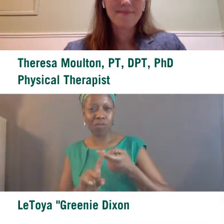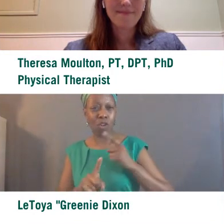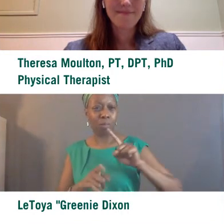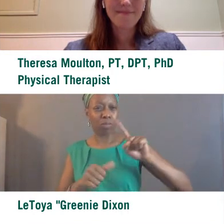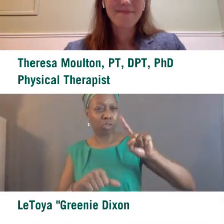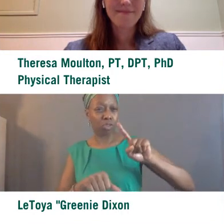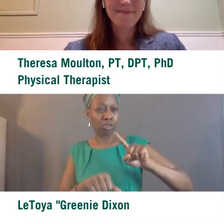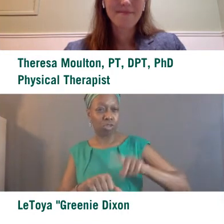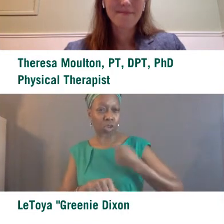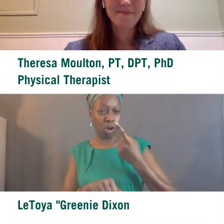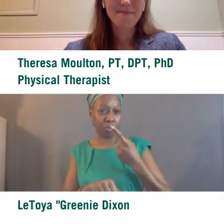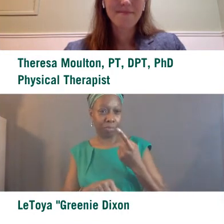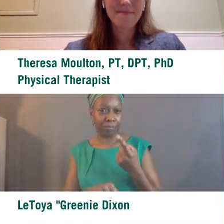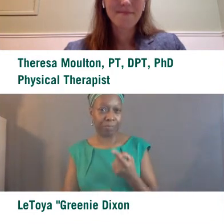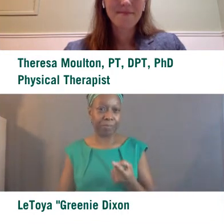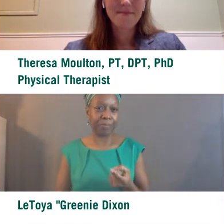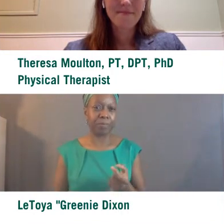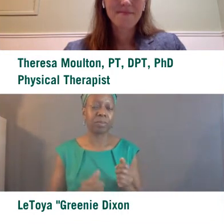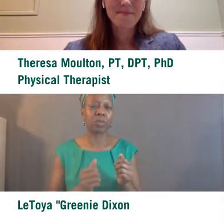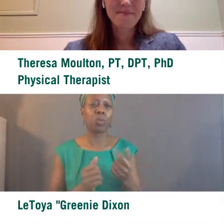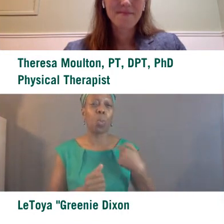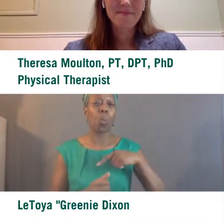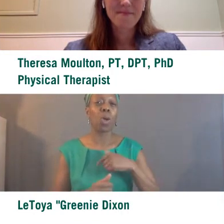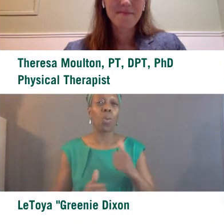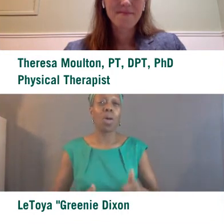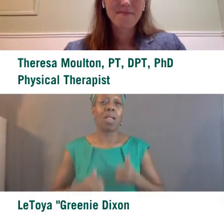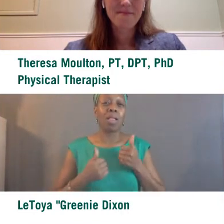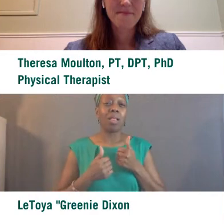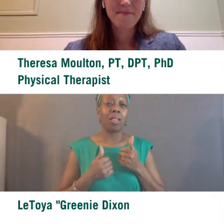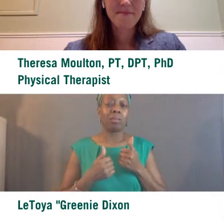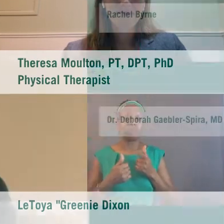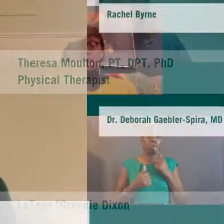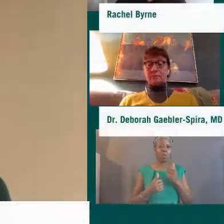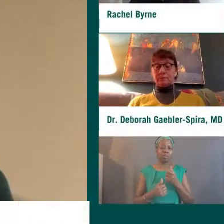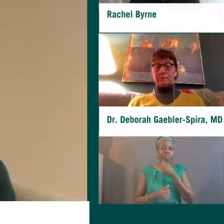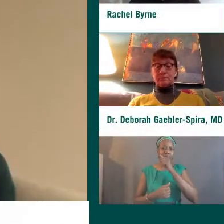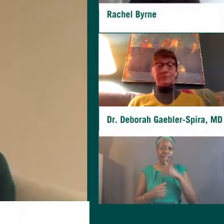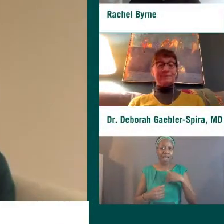But yeah, we'd love to have them join us if we can.